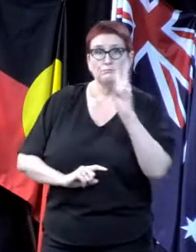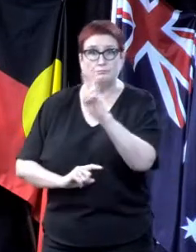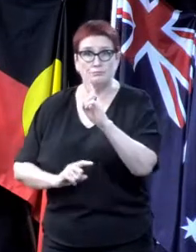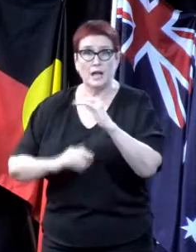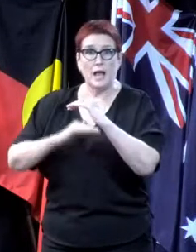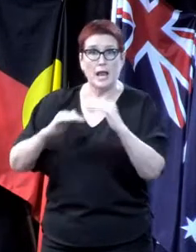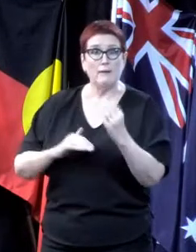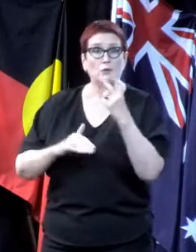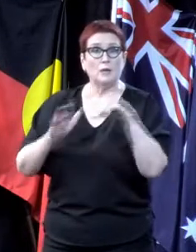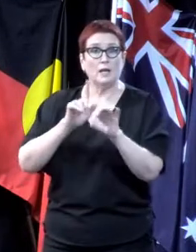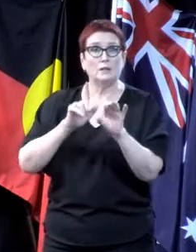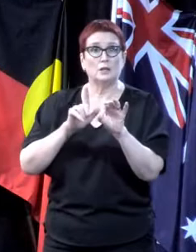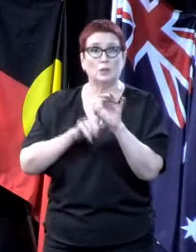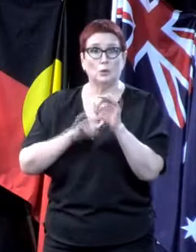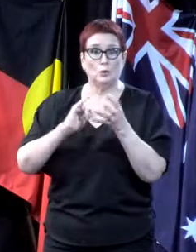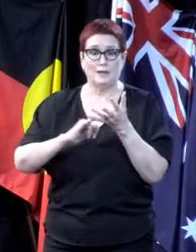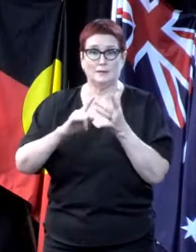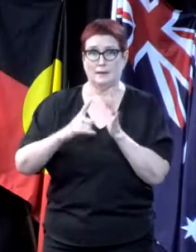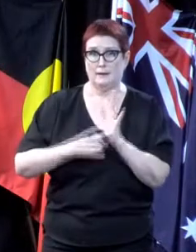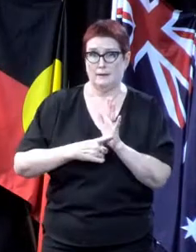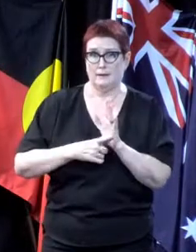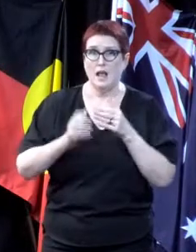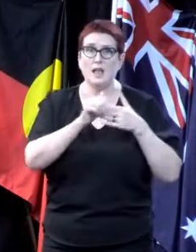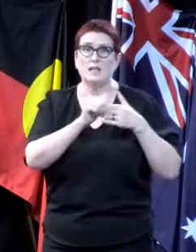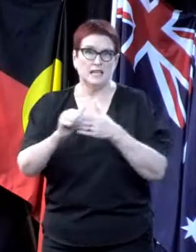of the QSIL leadership professional development program.